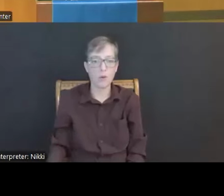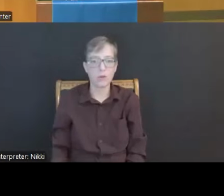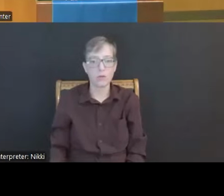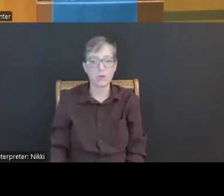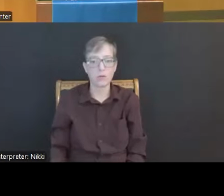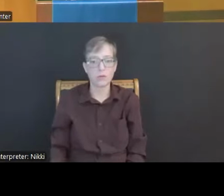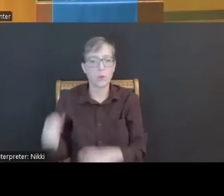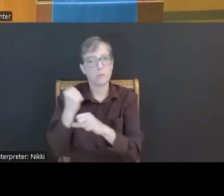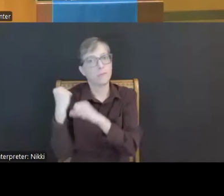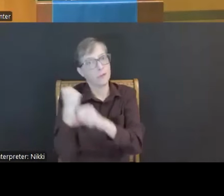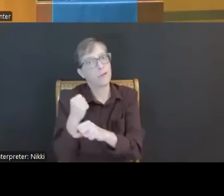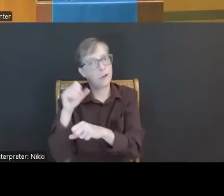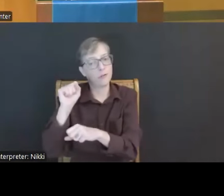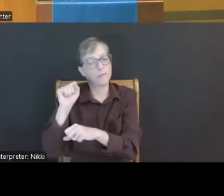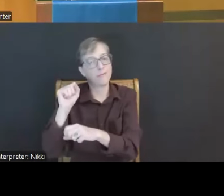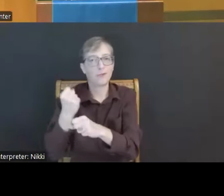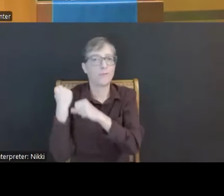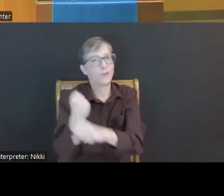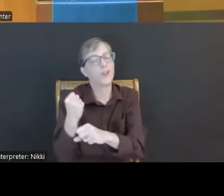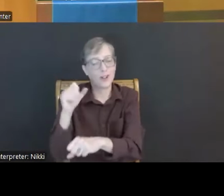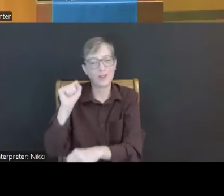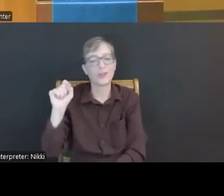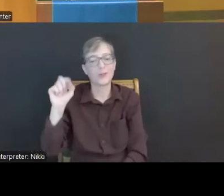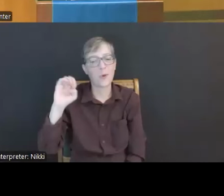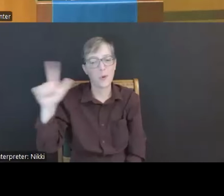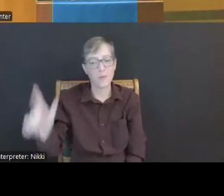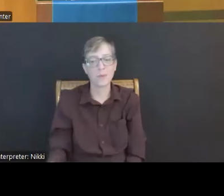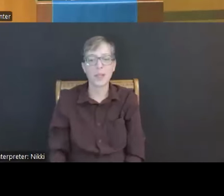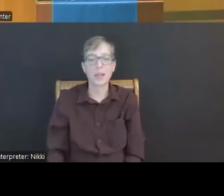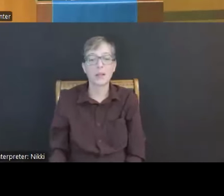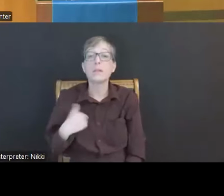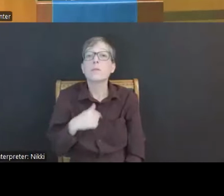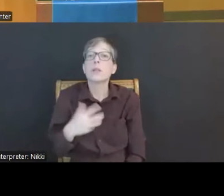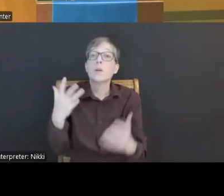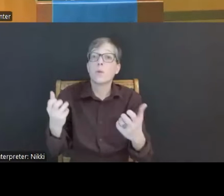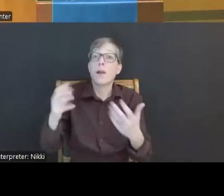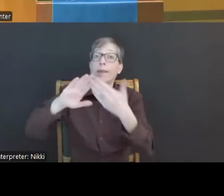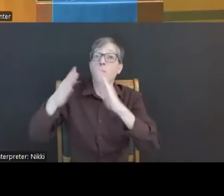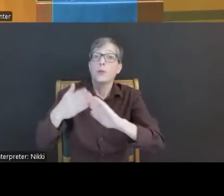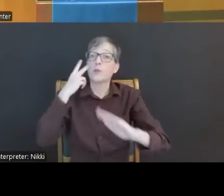events and that's just showing our community that we're there we out here um we're we're listening